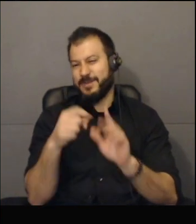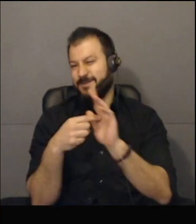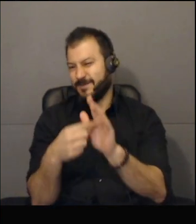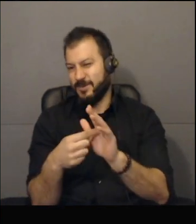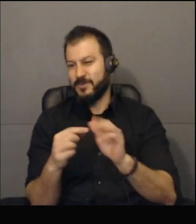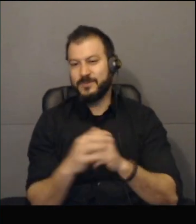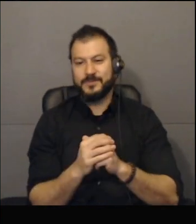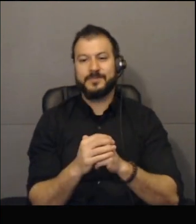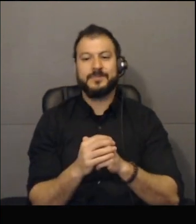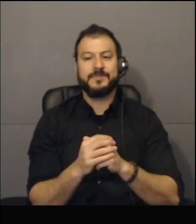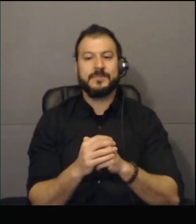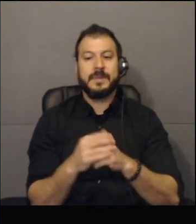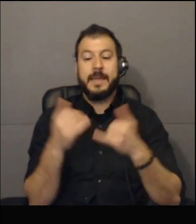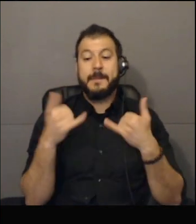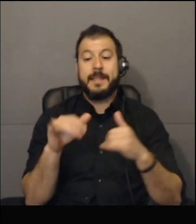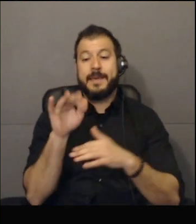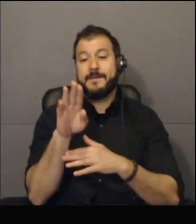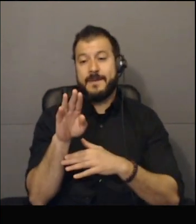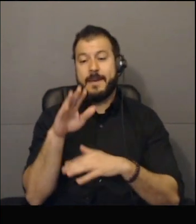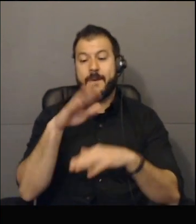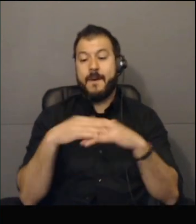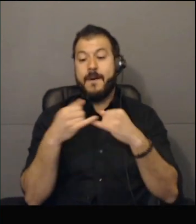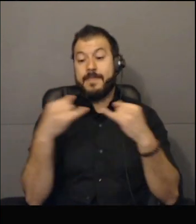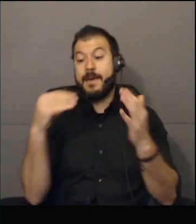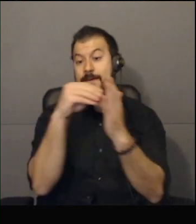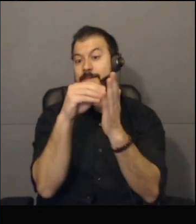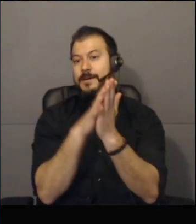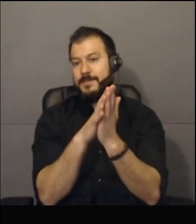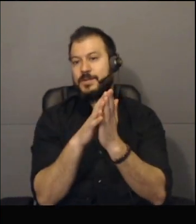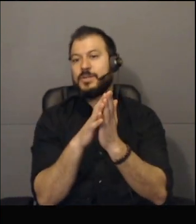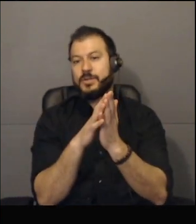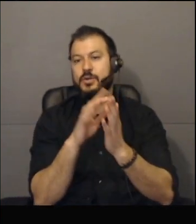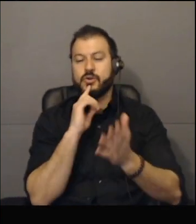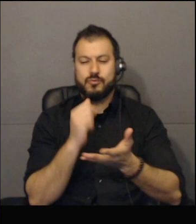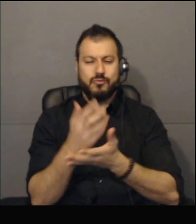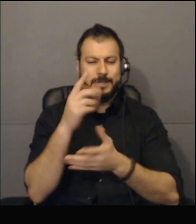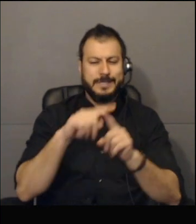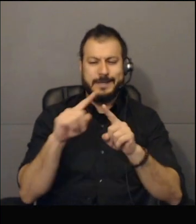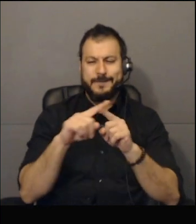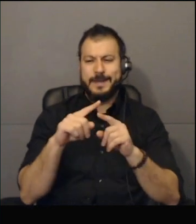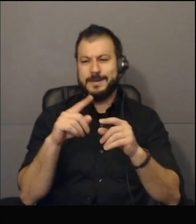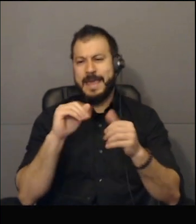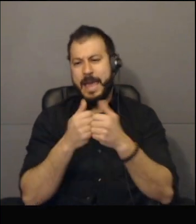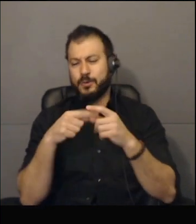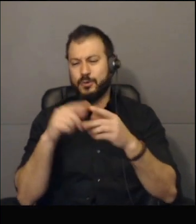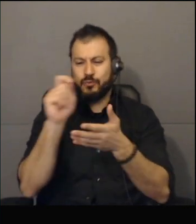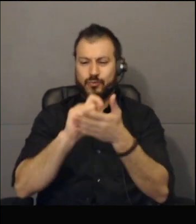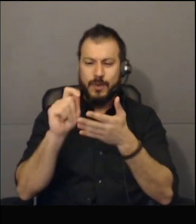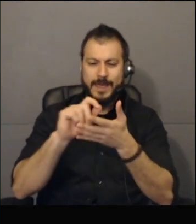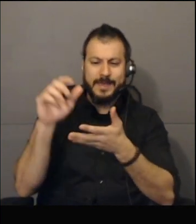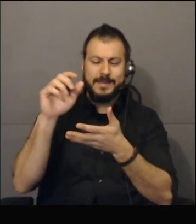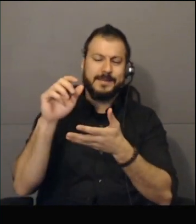Play tabs online documentation includes a rich collection of tutorials for writing cloud, for writing, custom cloud script,